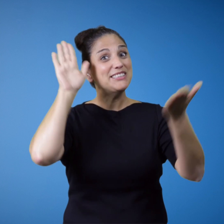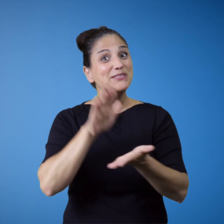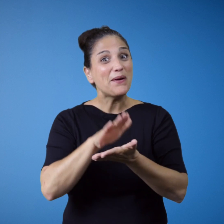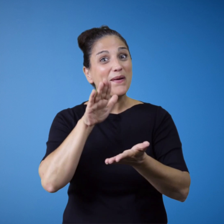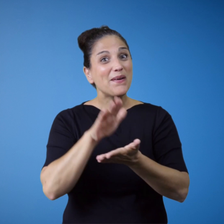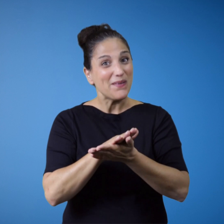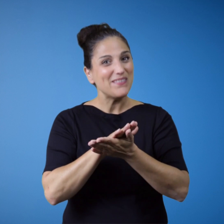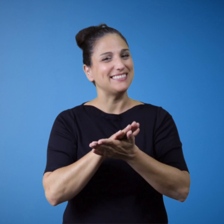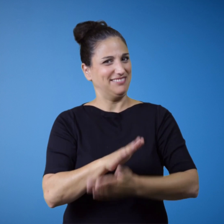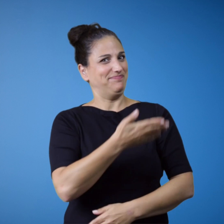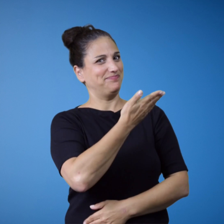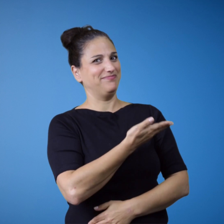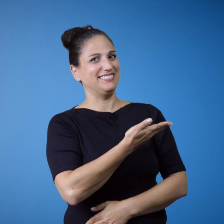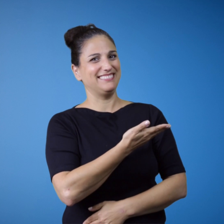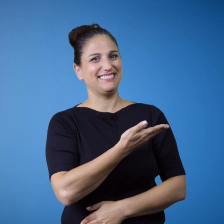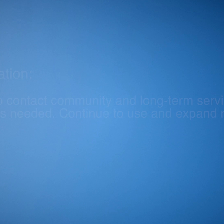Once you complete school, the following applies.